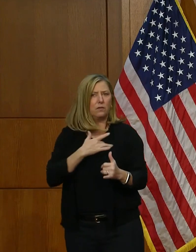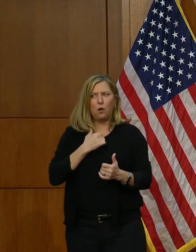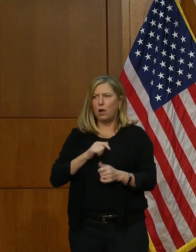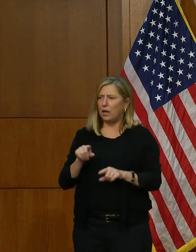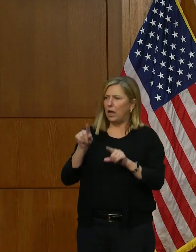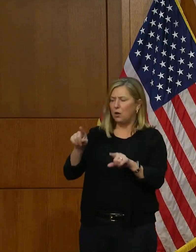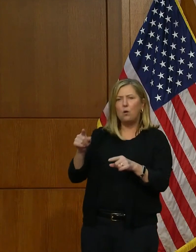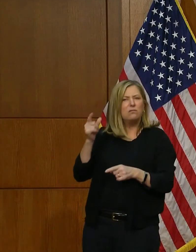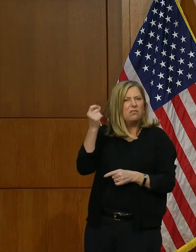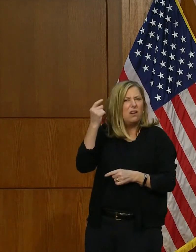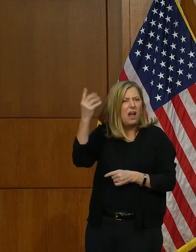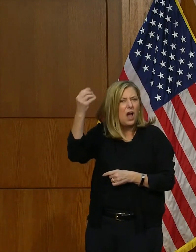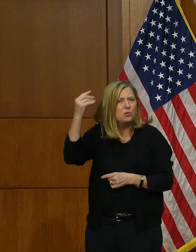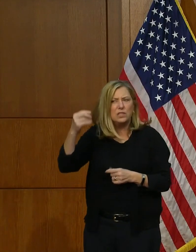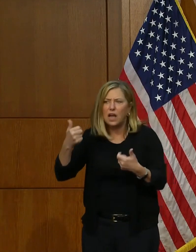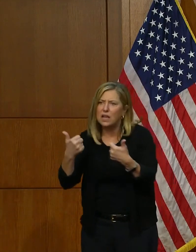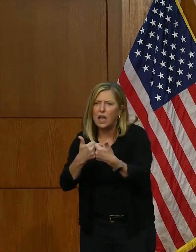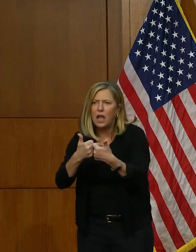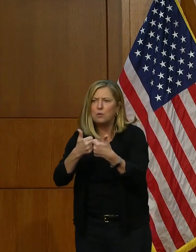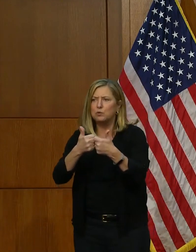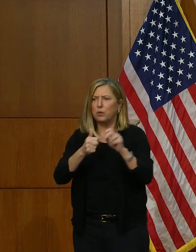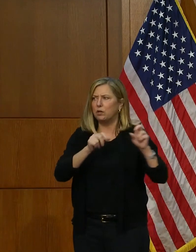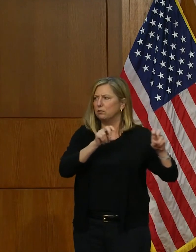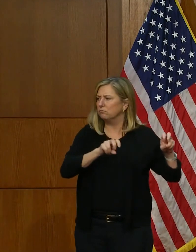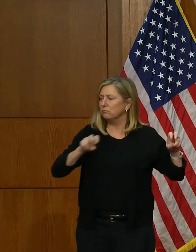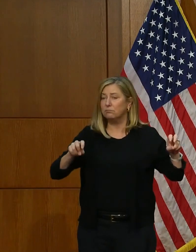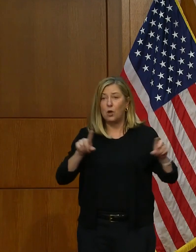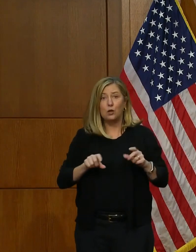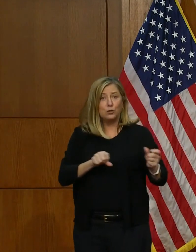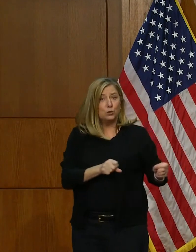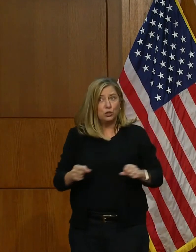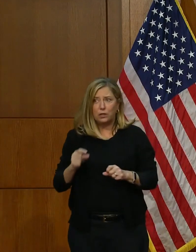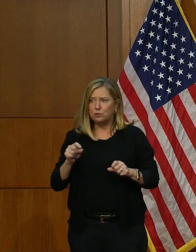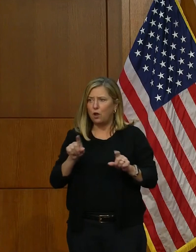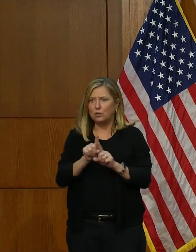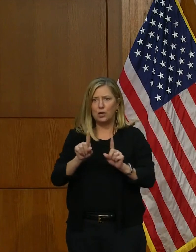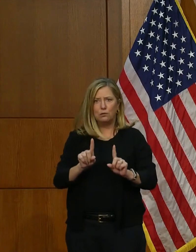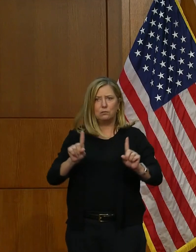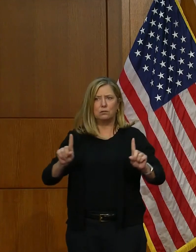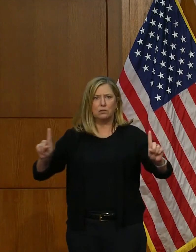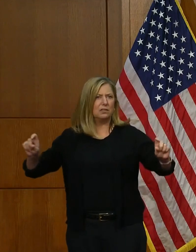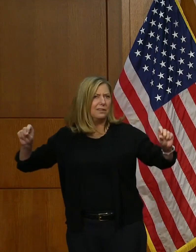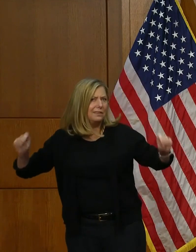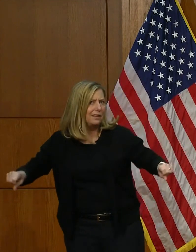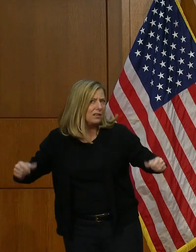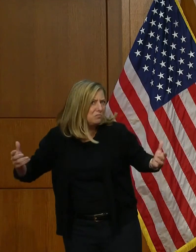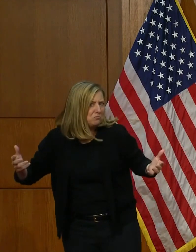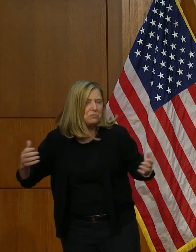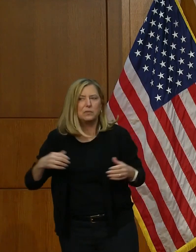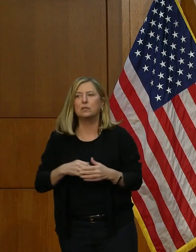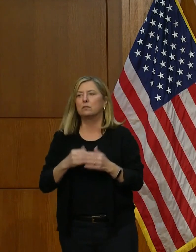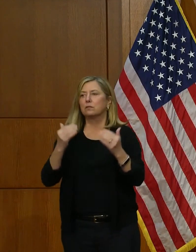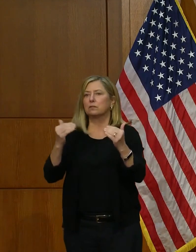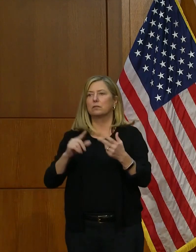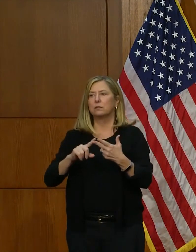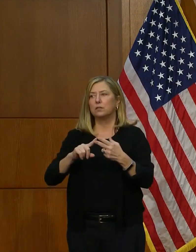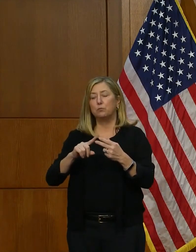THEIR TALENT, AND THEY THINK THAT THEY CAN. ATTENDEES BEEN USED THAT ARE OUTSIDE SPACE THEMSELVES OUT, AND EVEN THE CHEERLEADERS IN SPACE